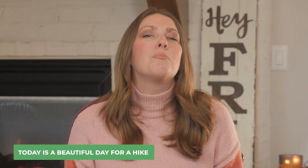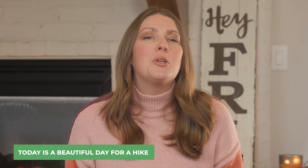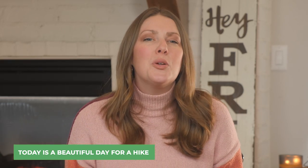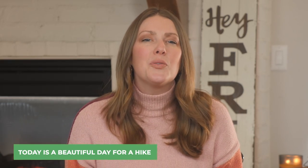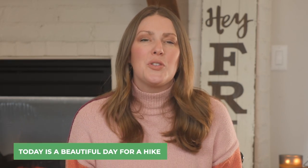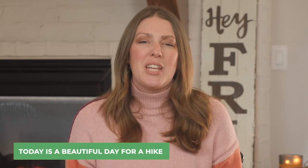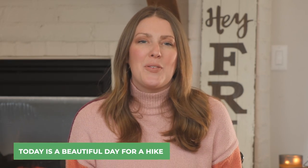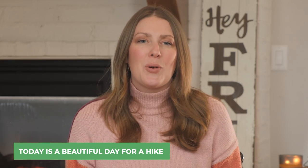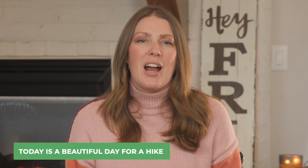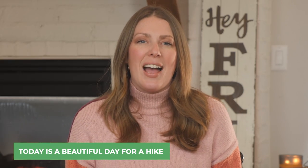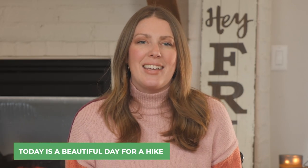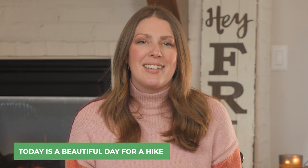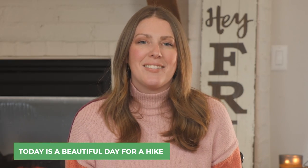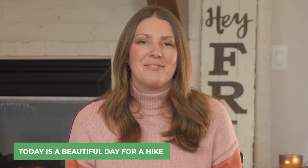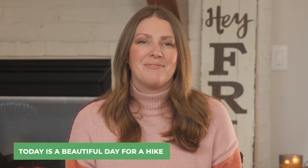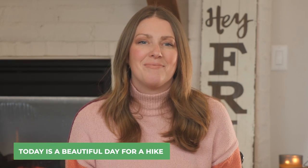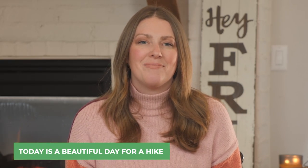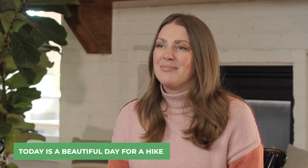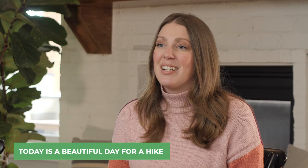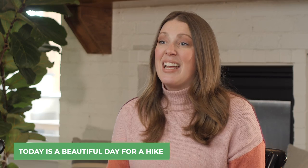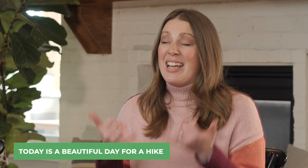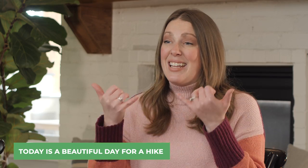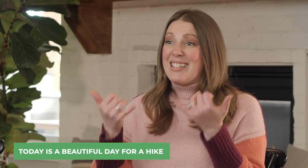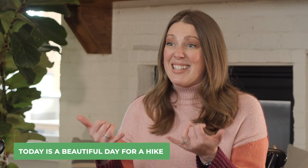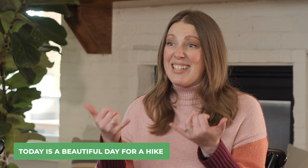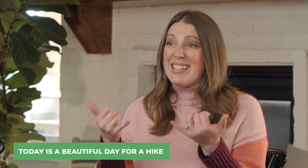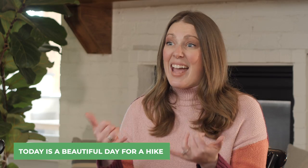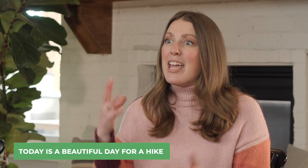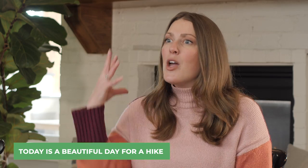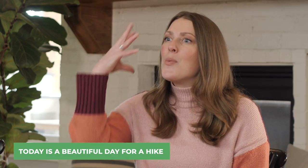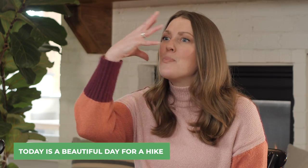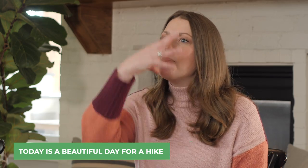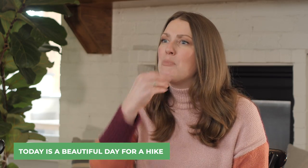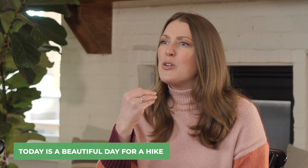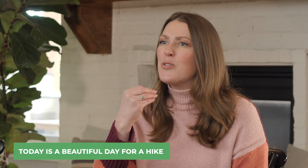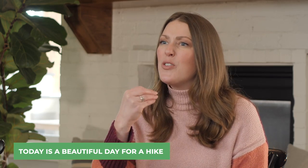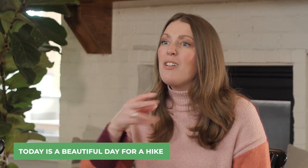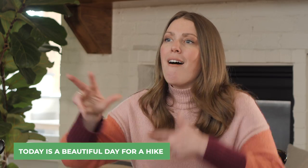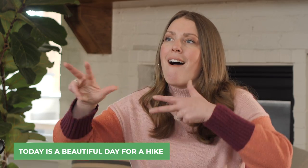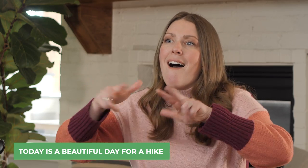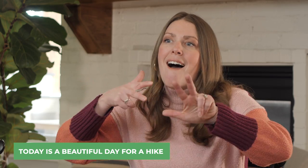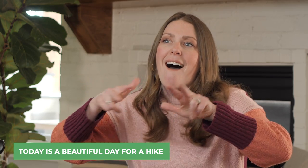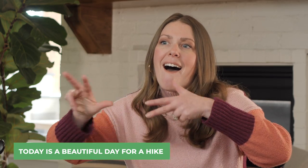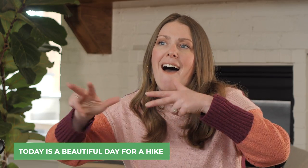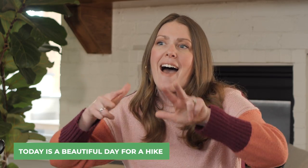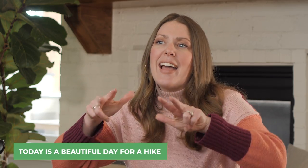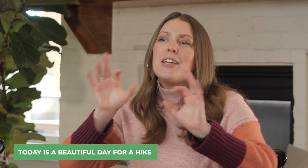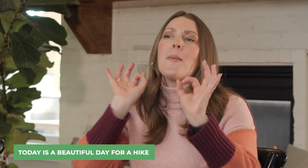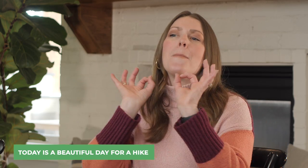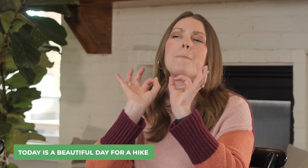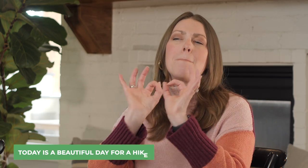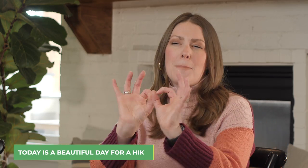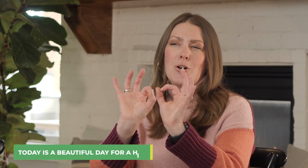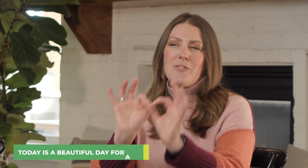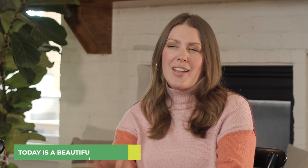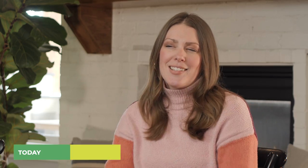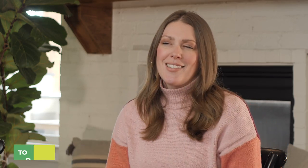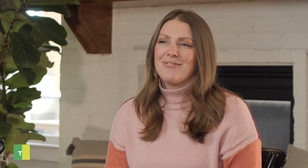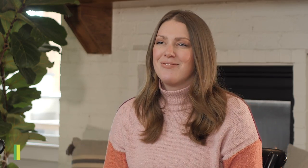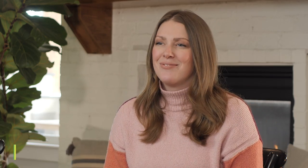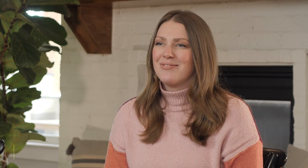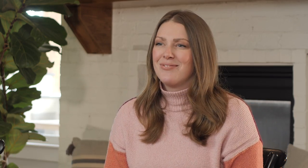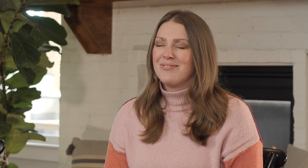Today is a beautiful day for a hike. Day beautiful hike perfect.